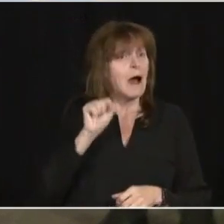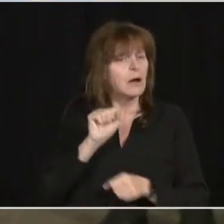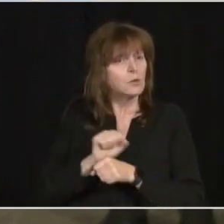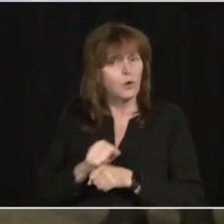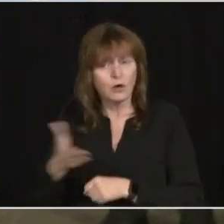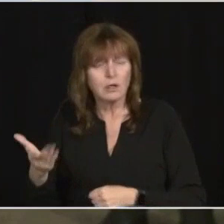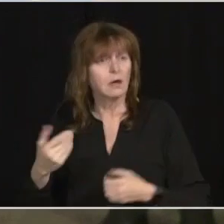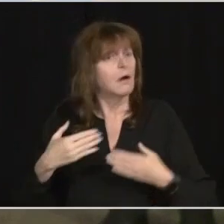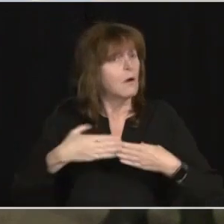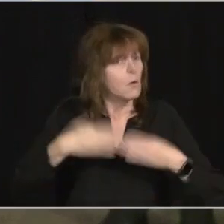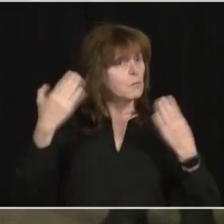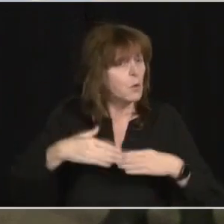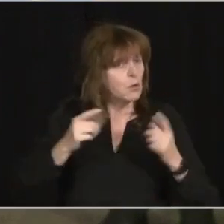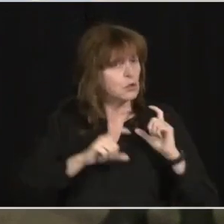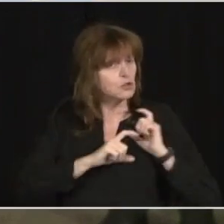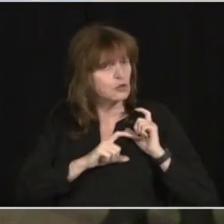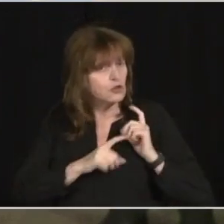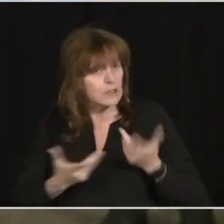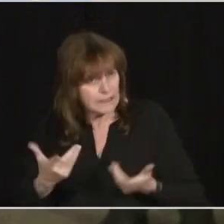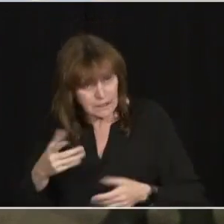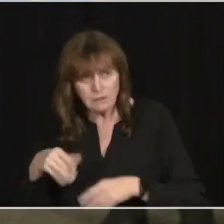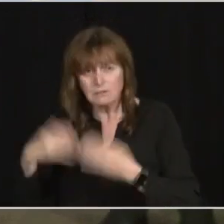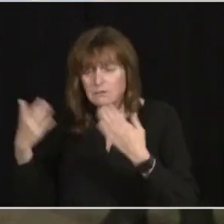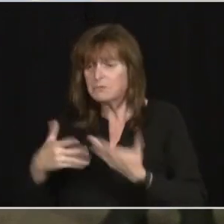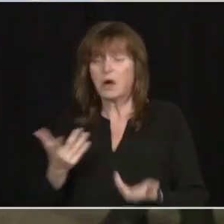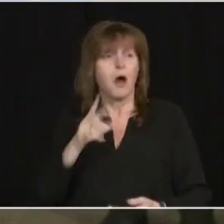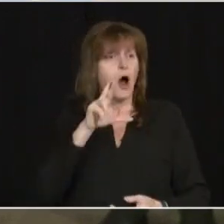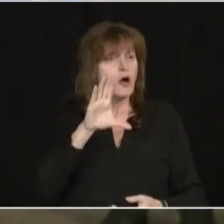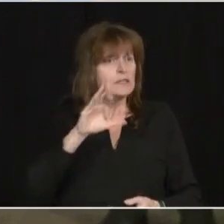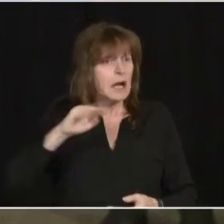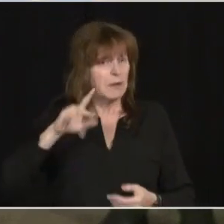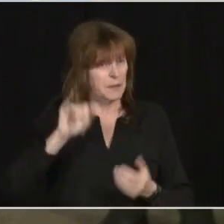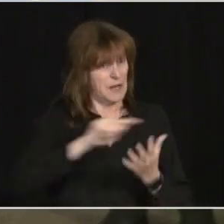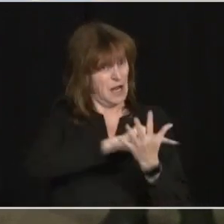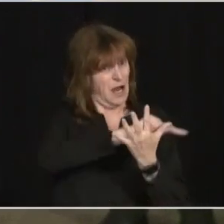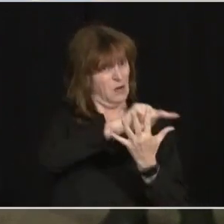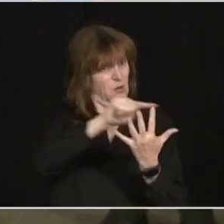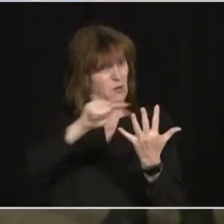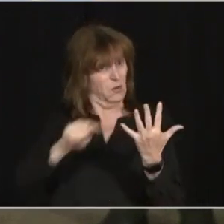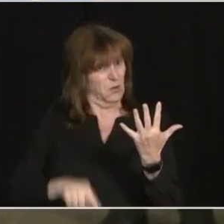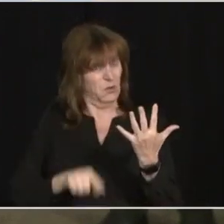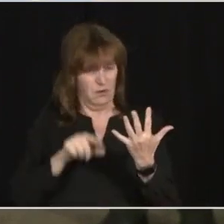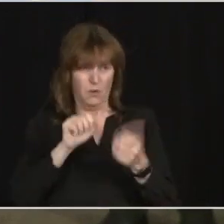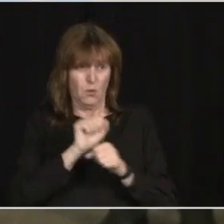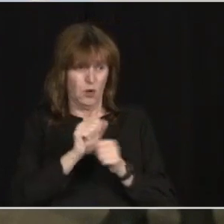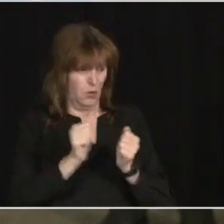serve in the CBSA and RCMP. These front-line staff members are working with vulnerable population.